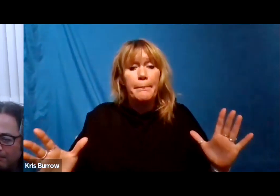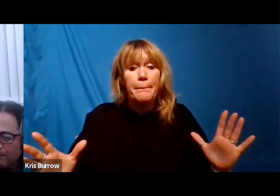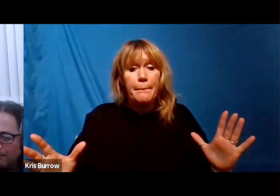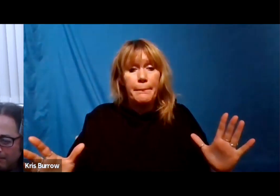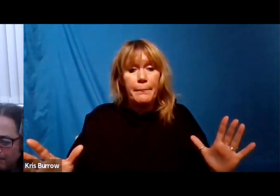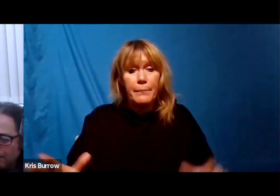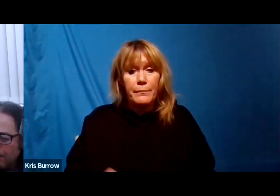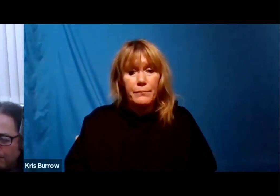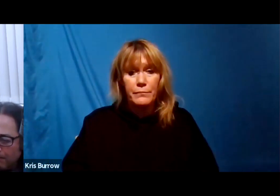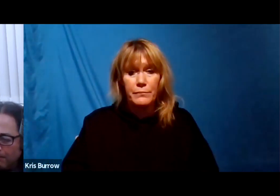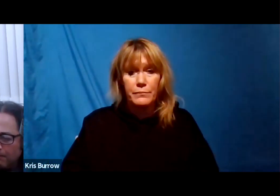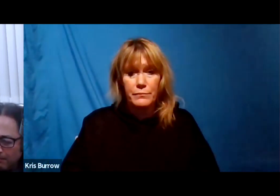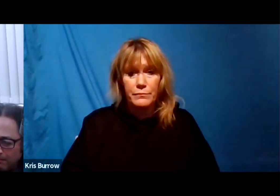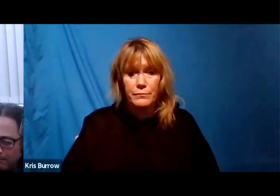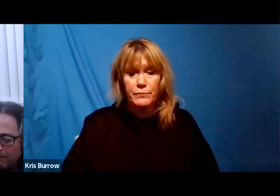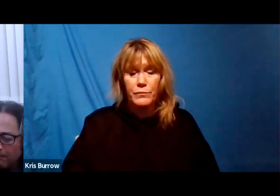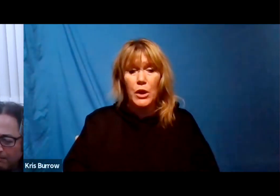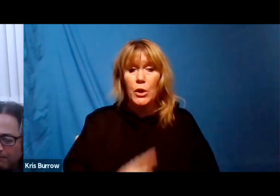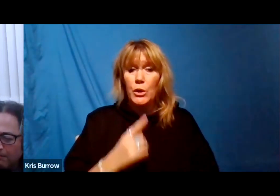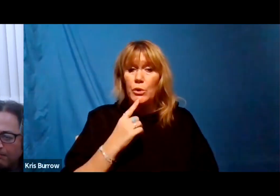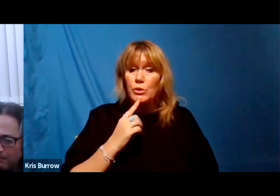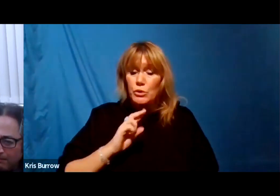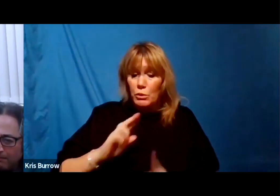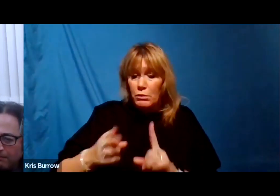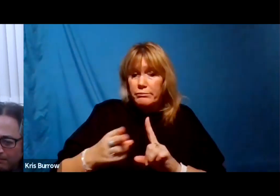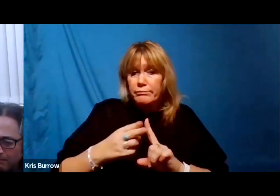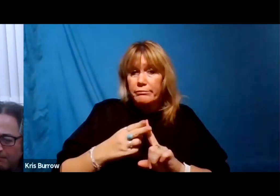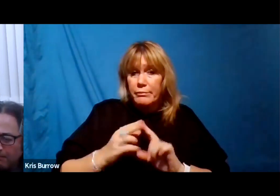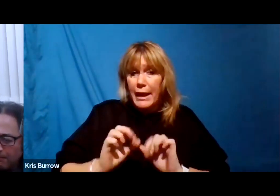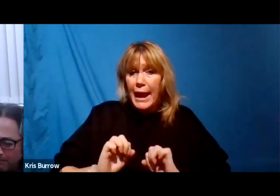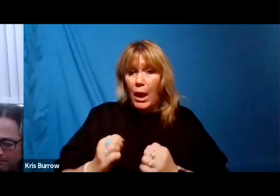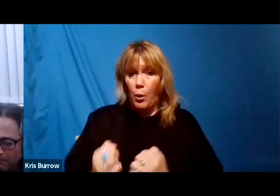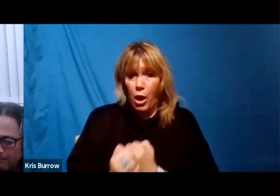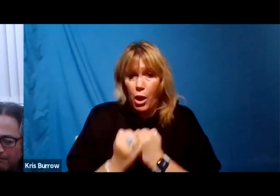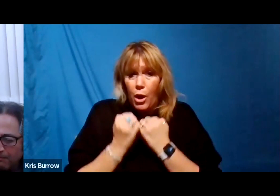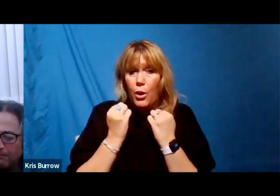No excuse if you got no bread